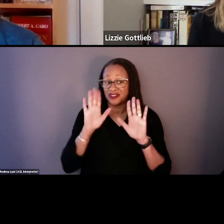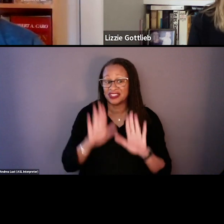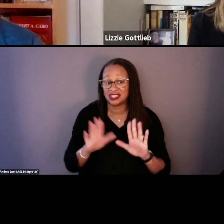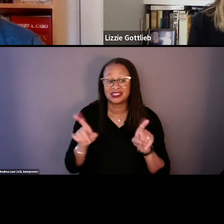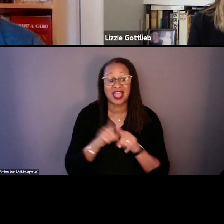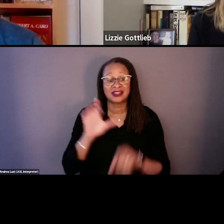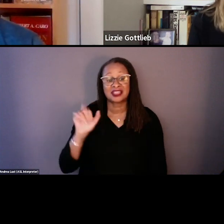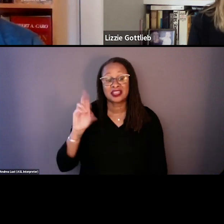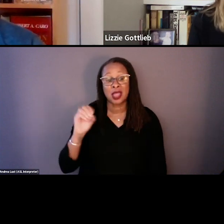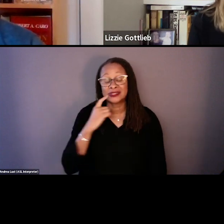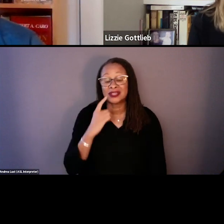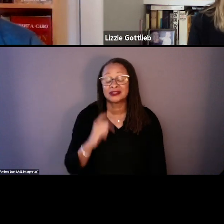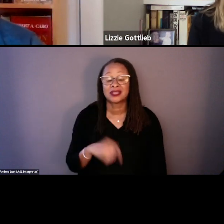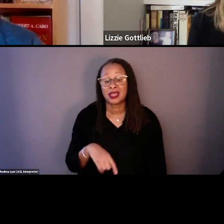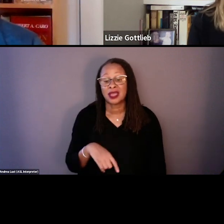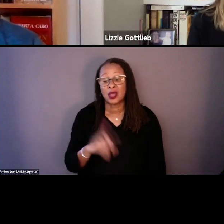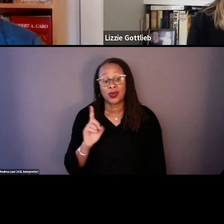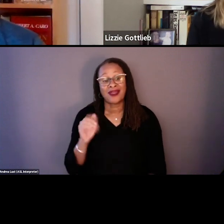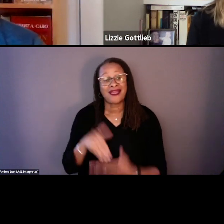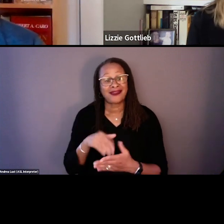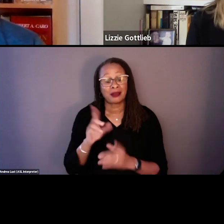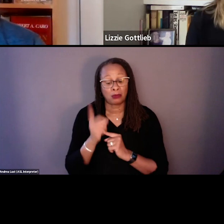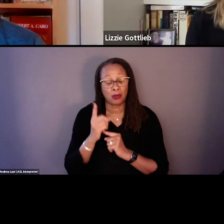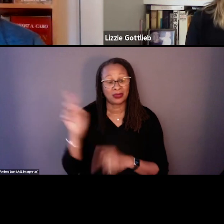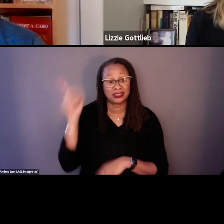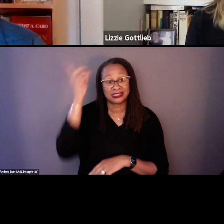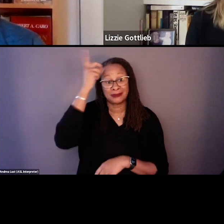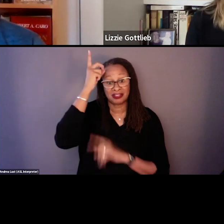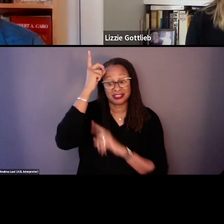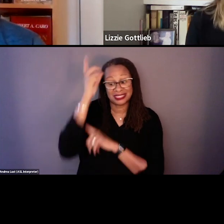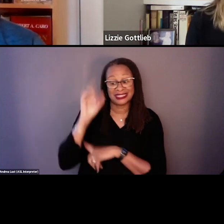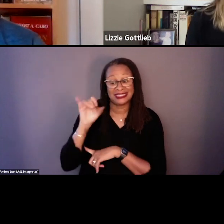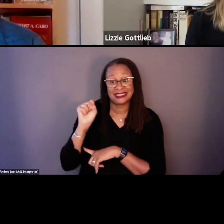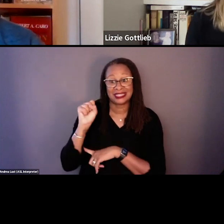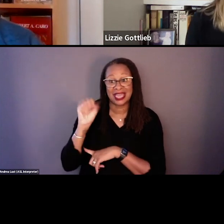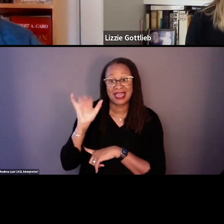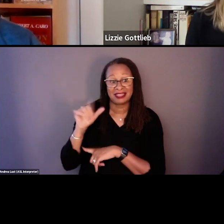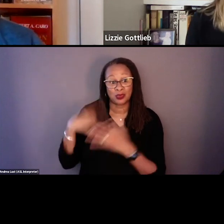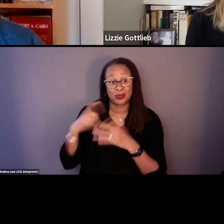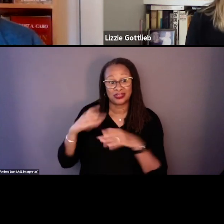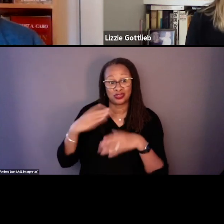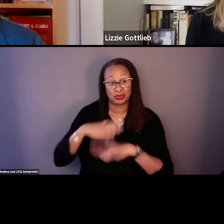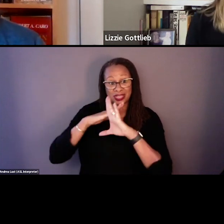historically relevant all over again, I feel like, about what power means and what it takes to get there